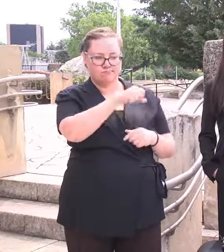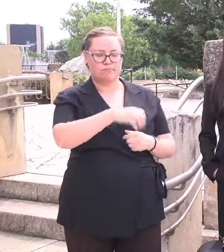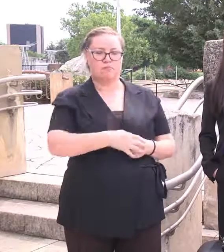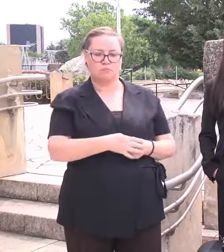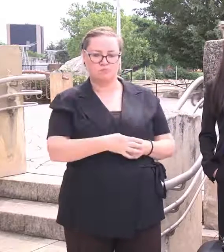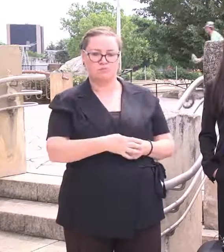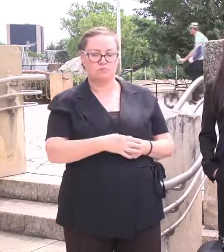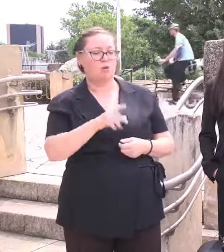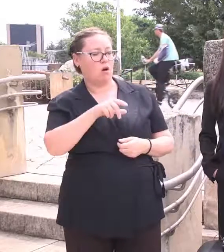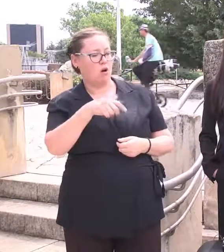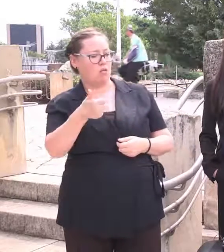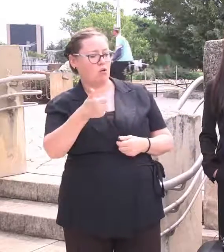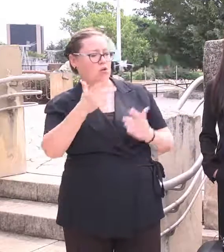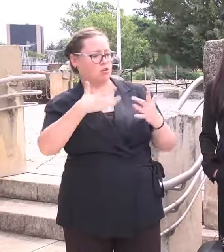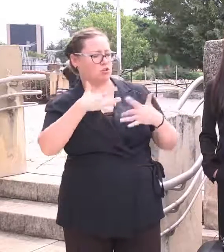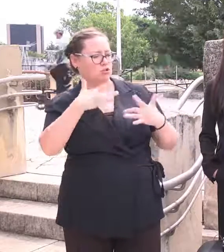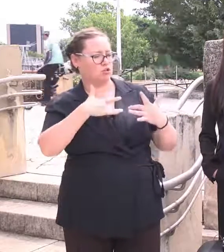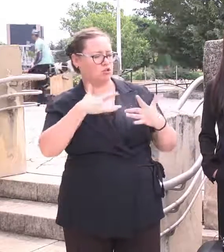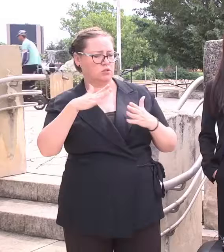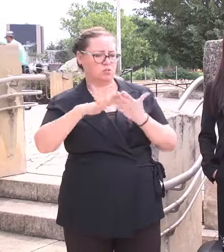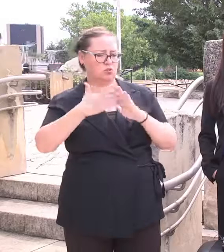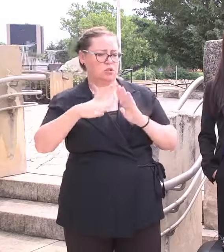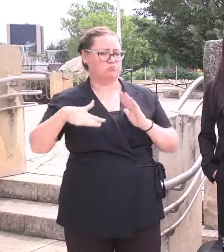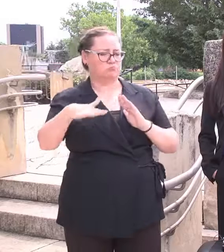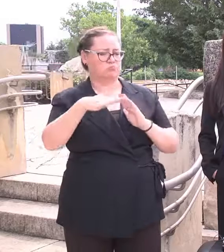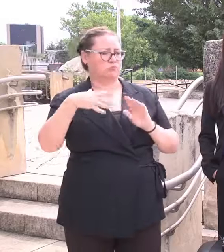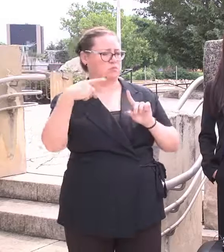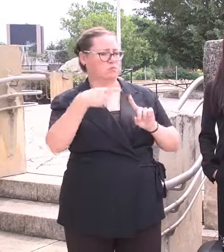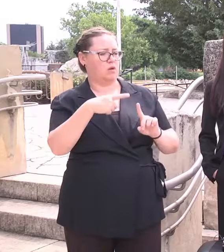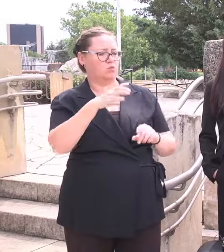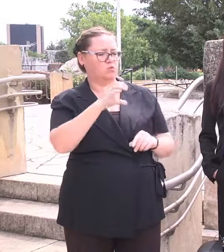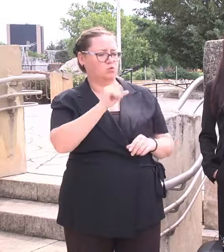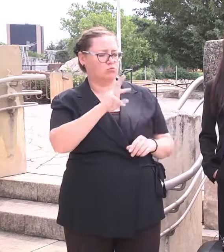had concerns from people from the community about the social security numbers being out